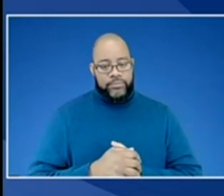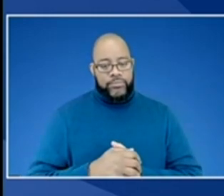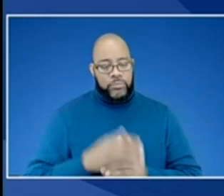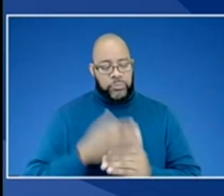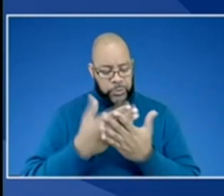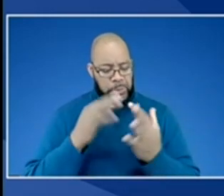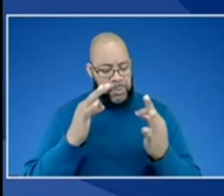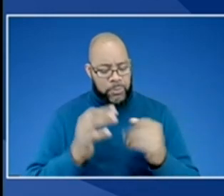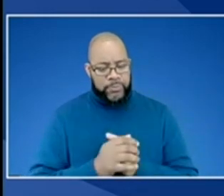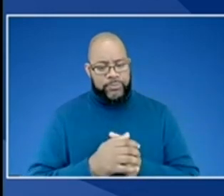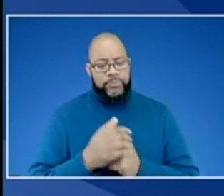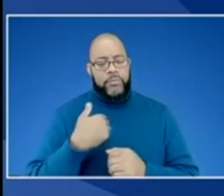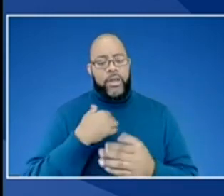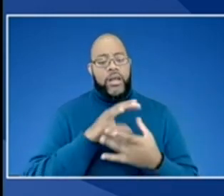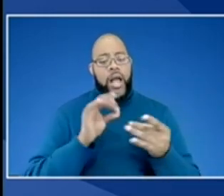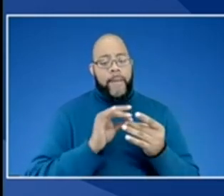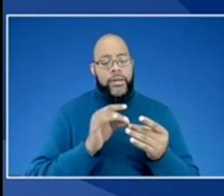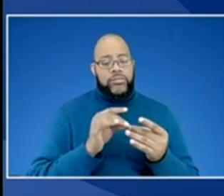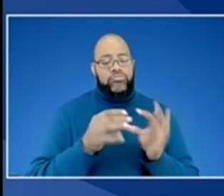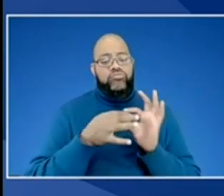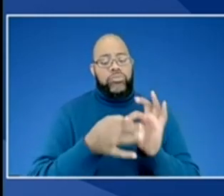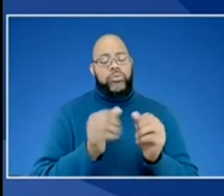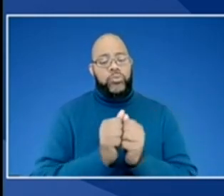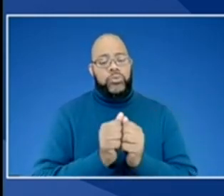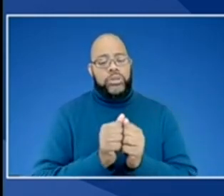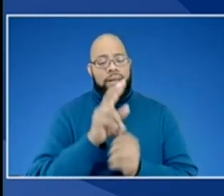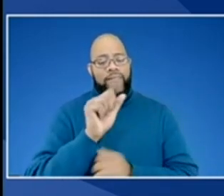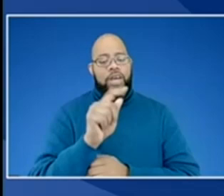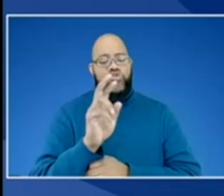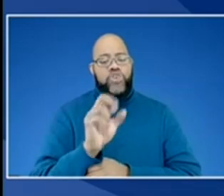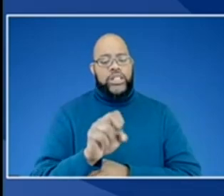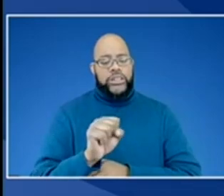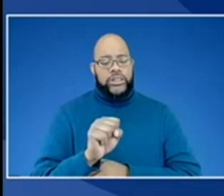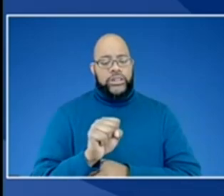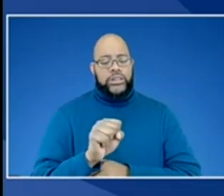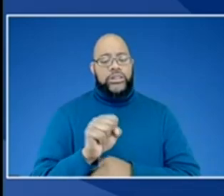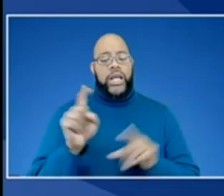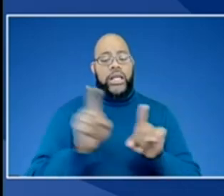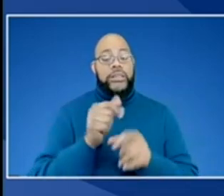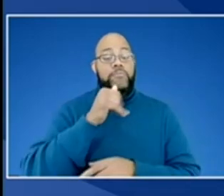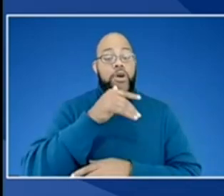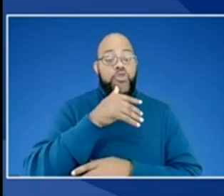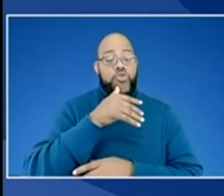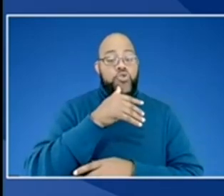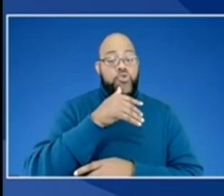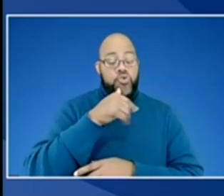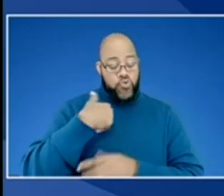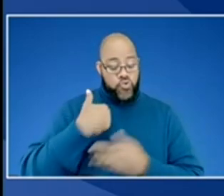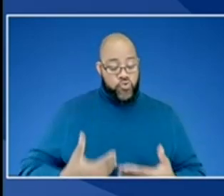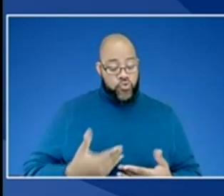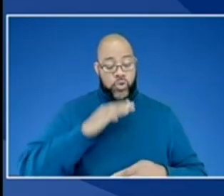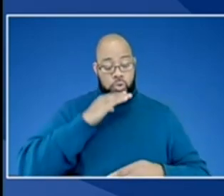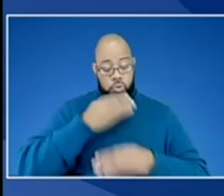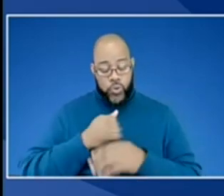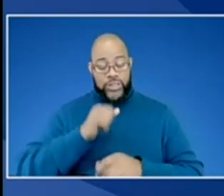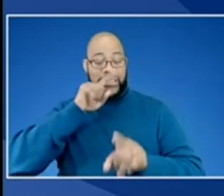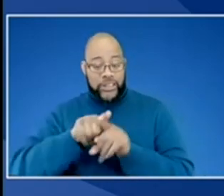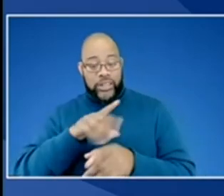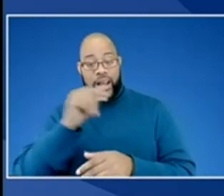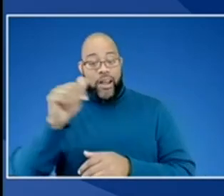My comment is in reference to veterans as the mother, daughter, sister, and aunt of